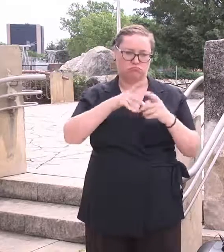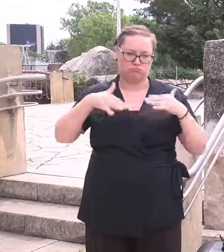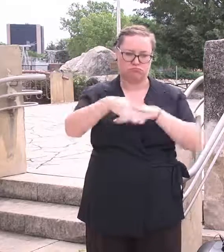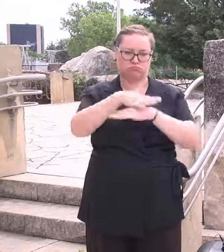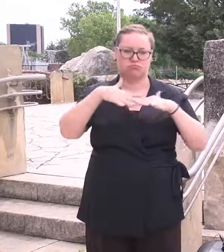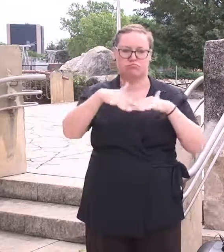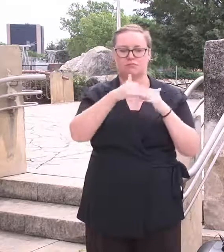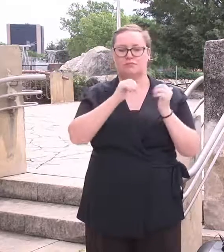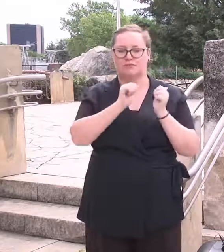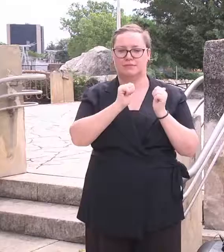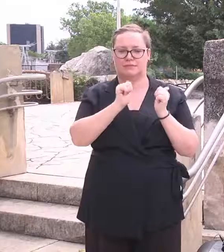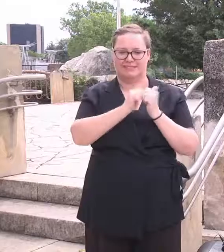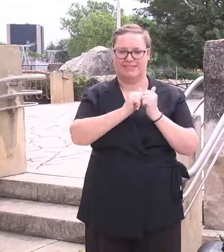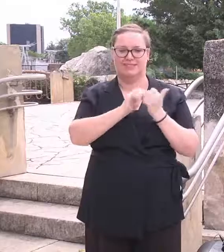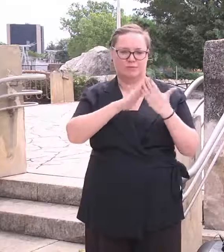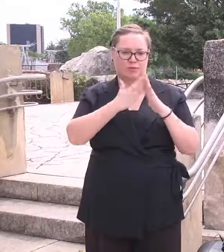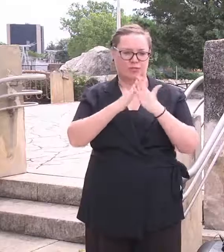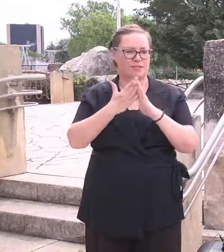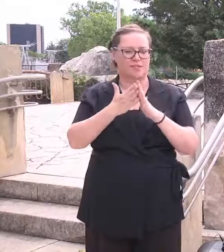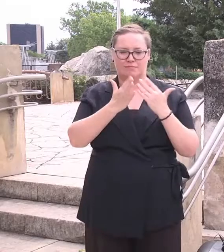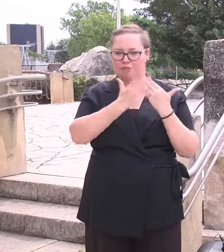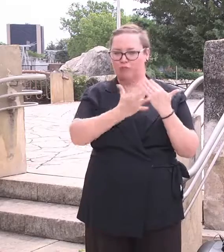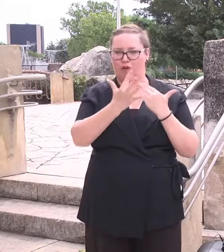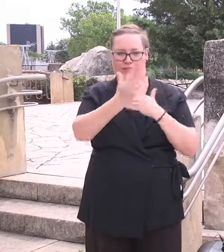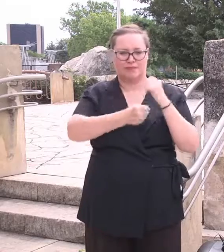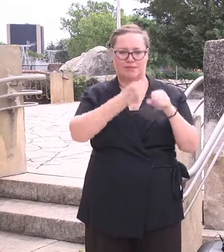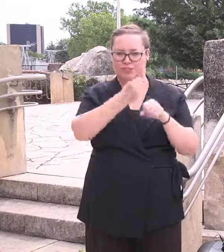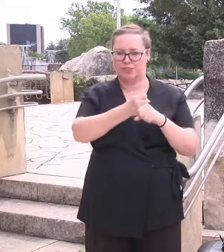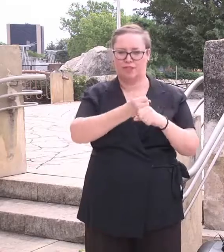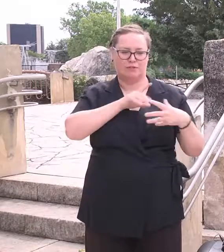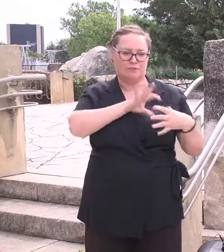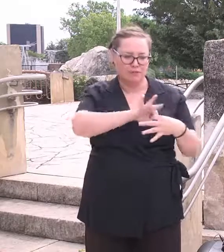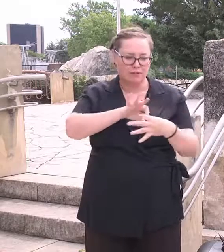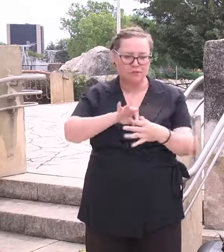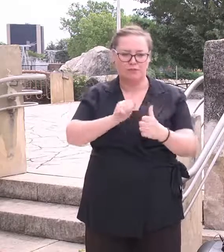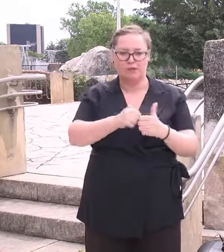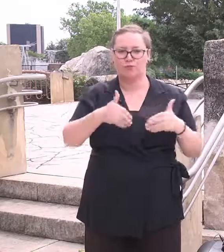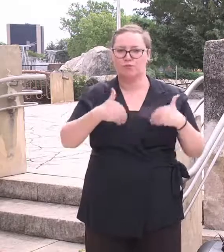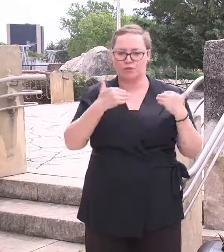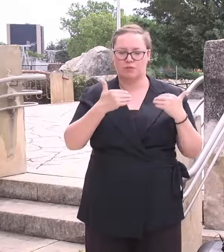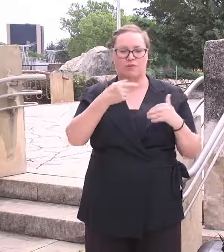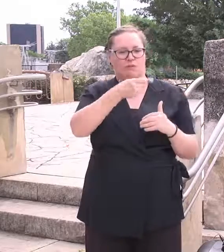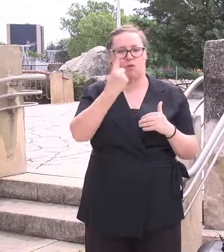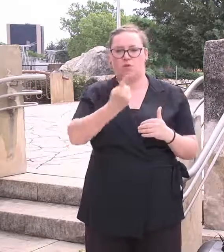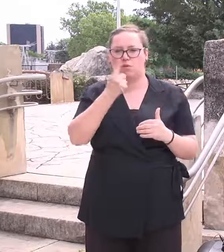during the rest of the year really engaging with our youth and they always need support so I see a